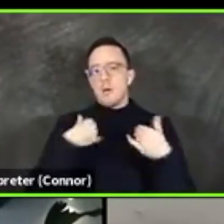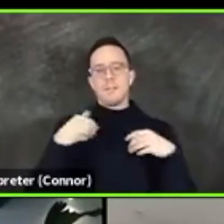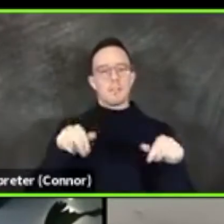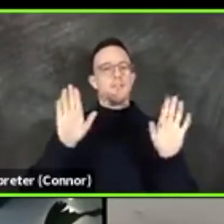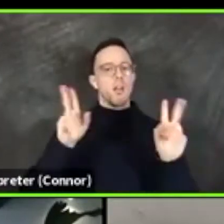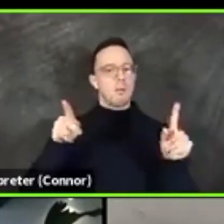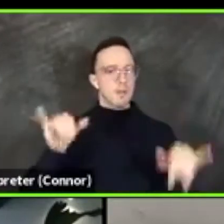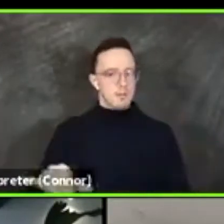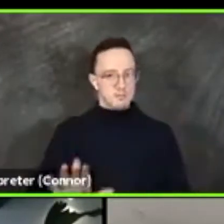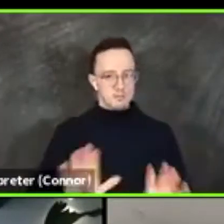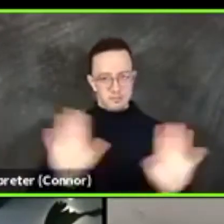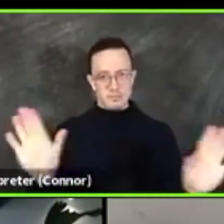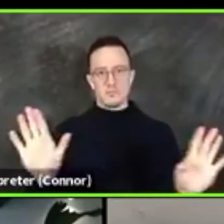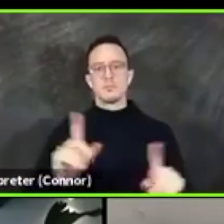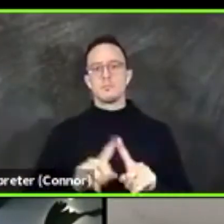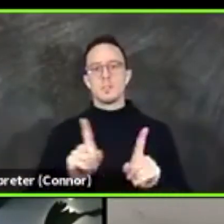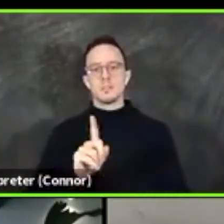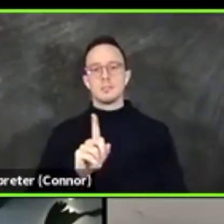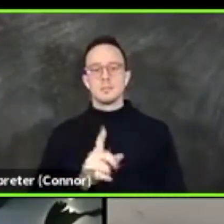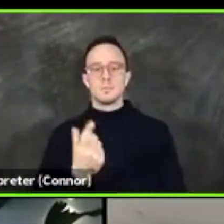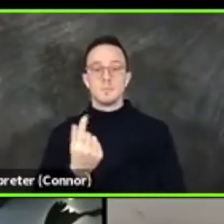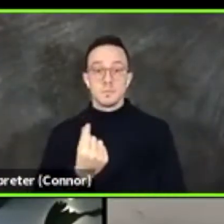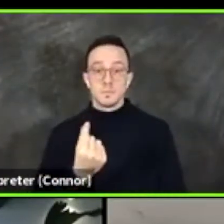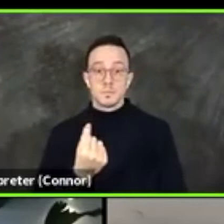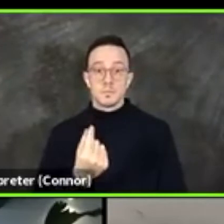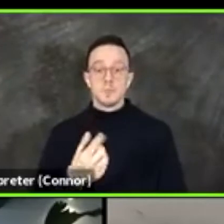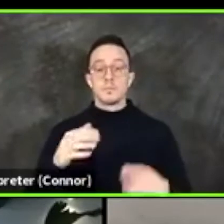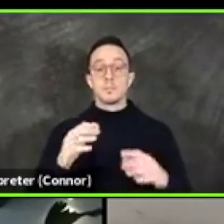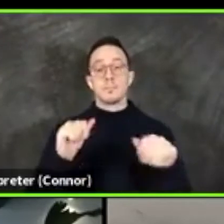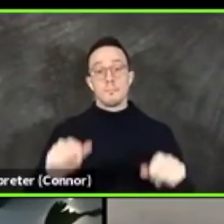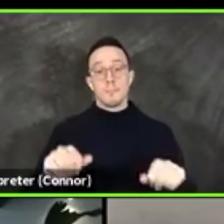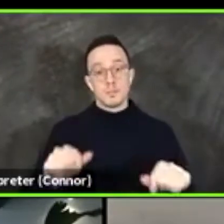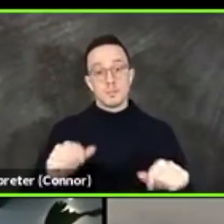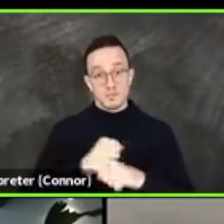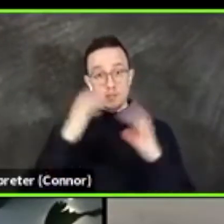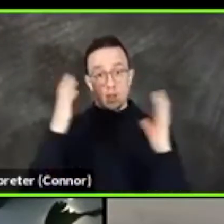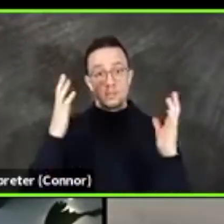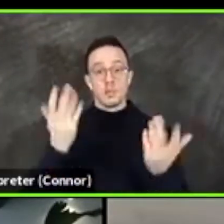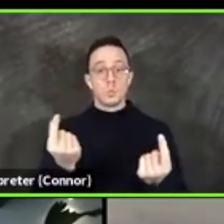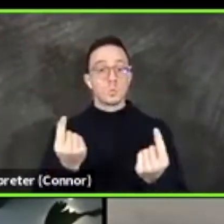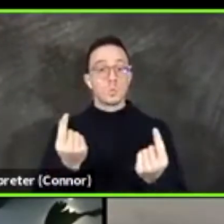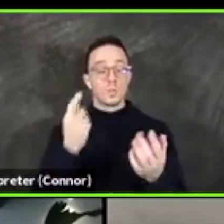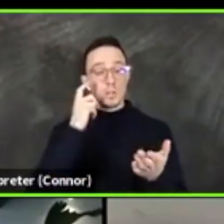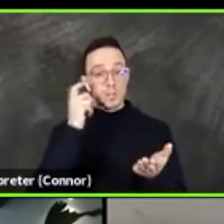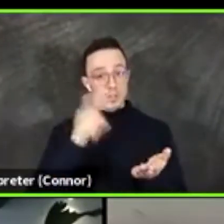AS MUCH AS POSSIBLE ACKNOWLEDGE THE CONDITIONS UNDER